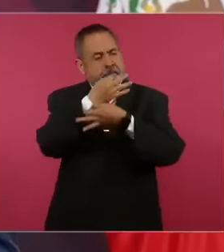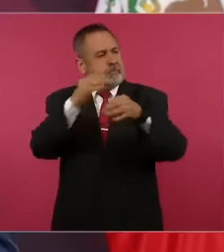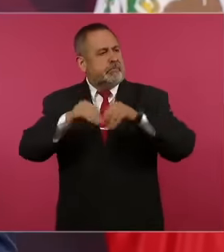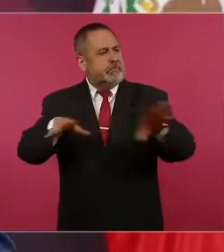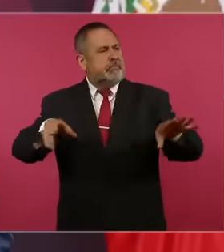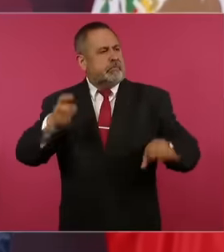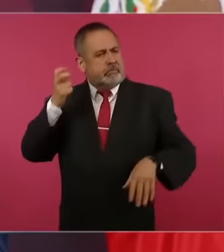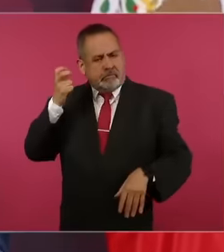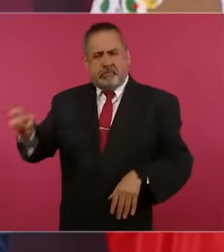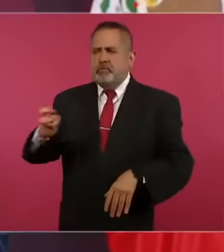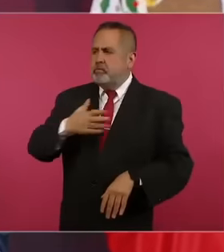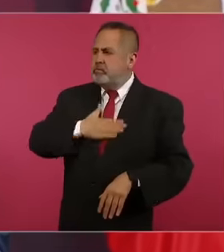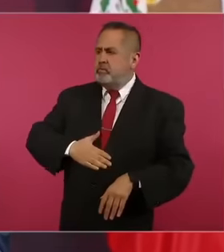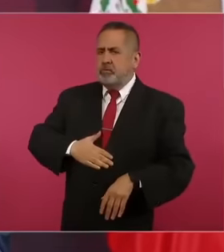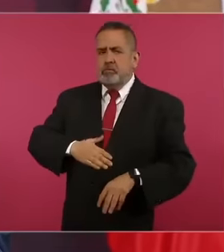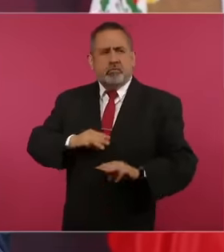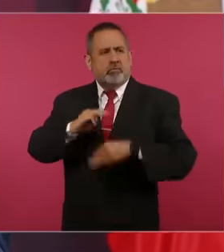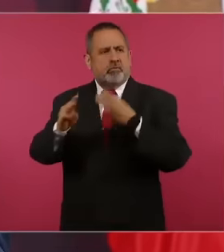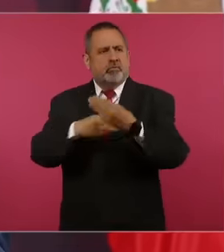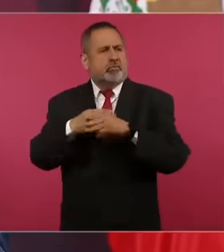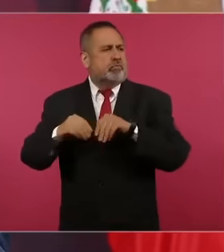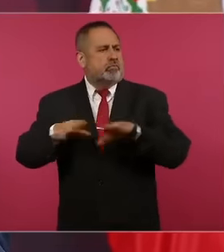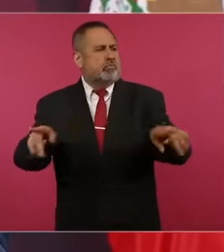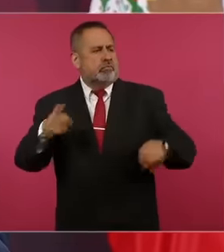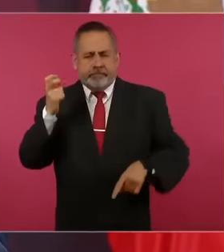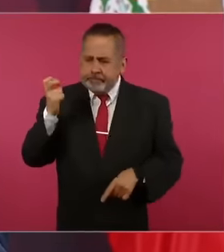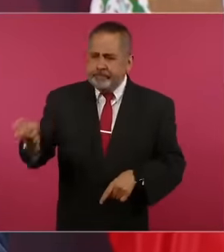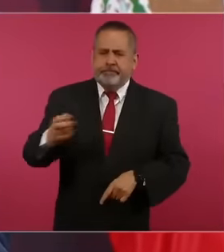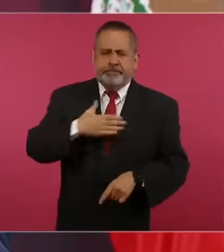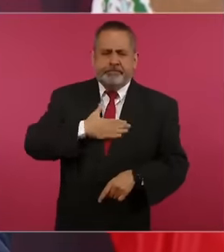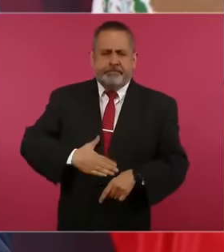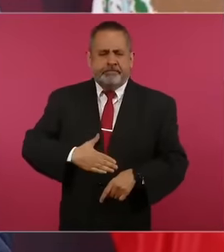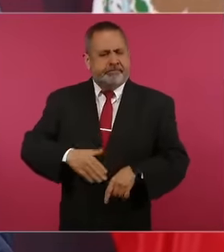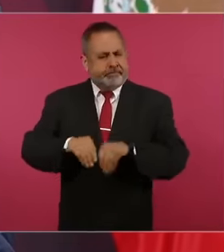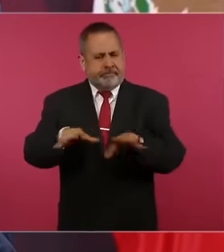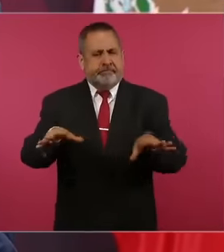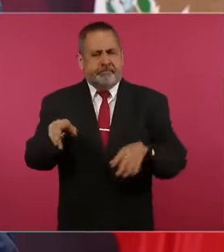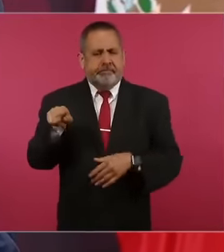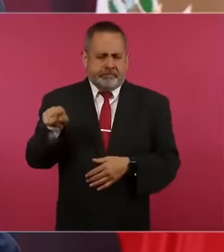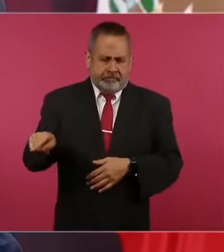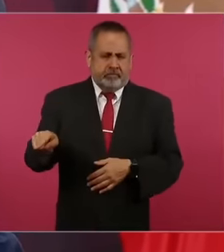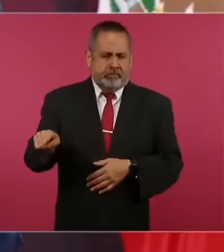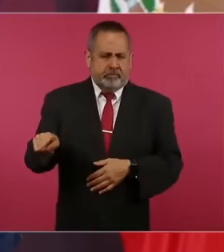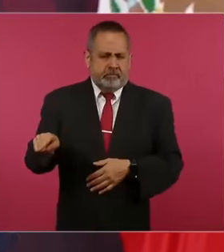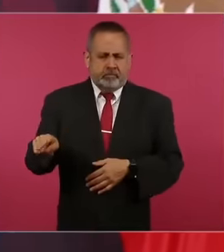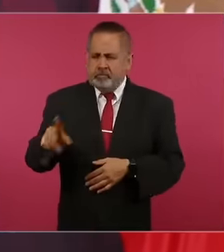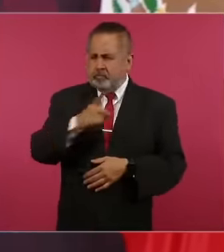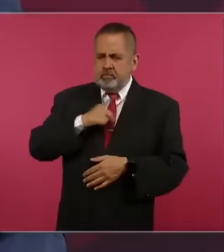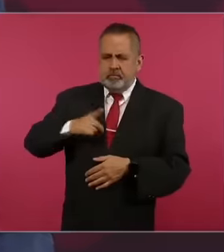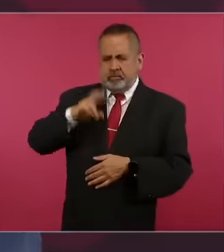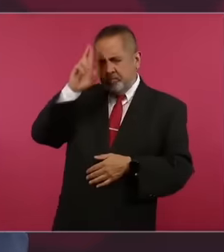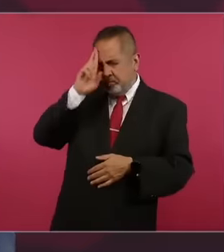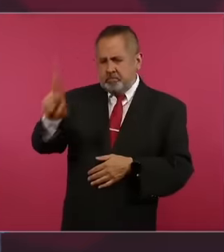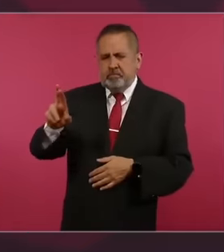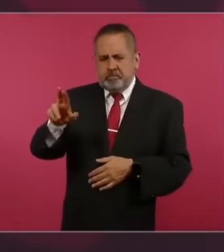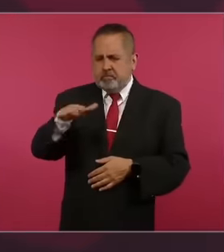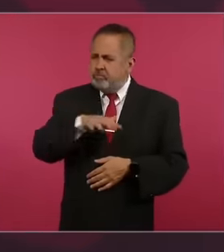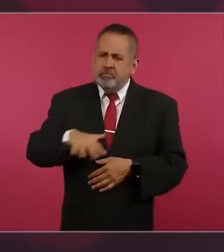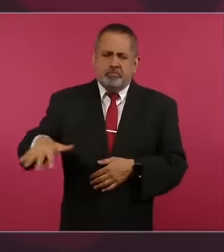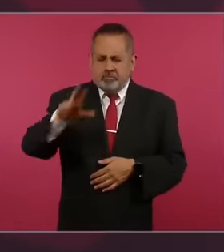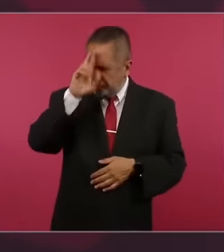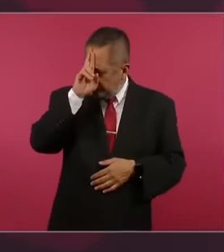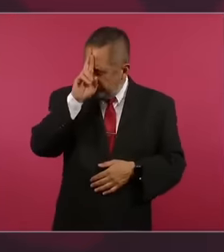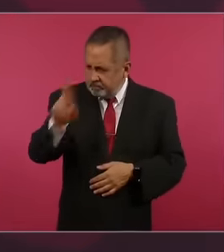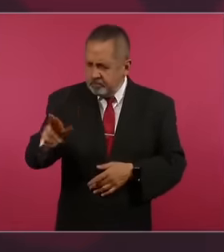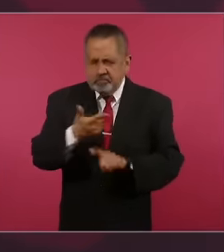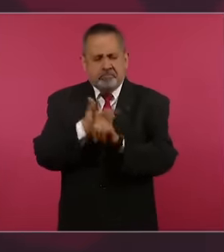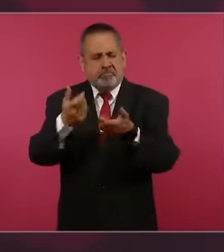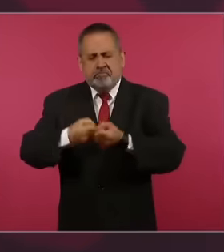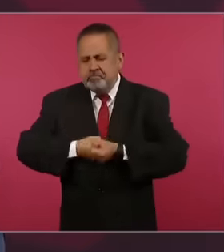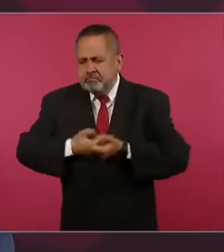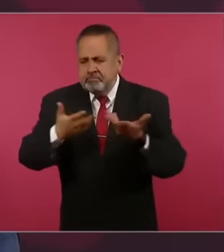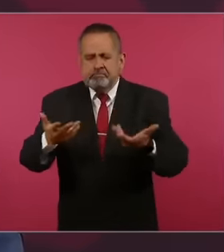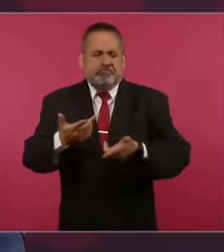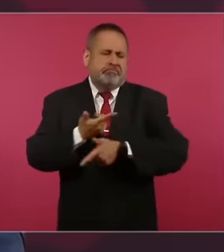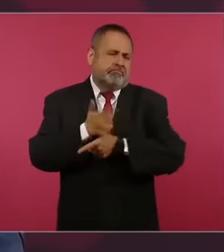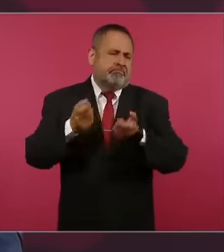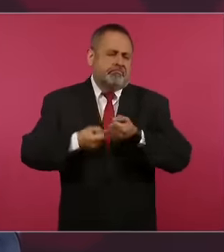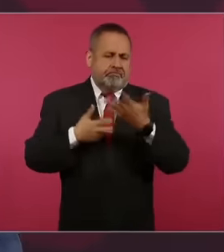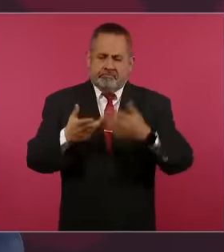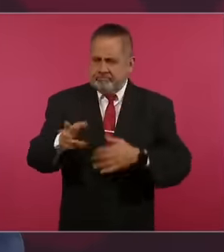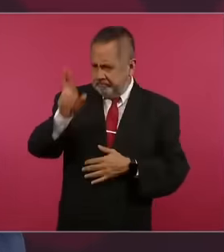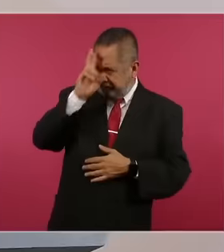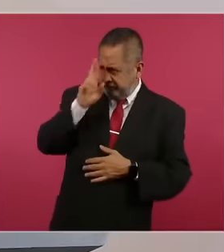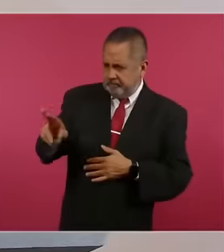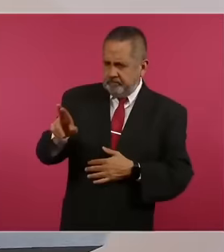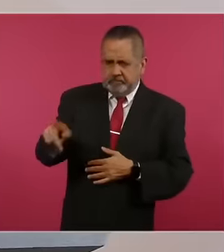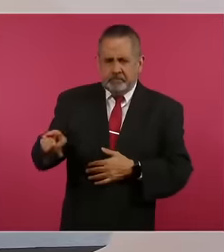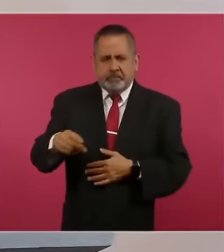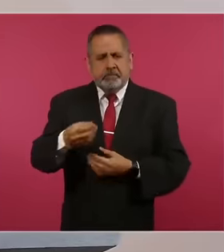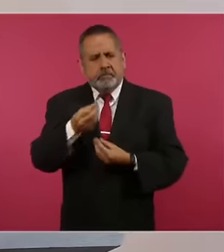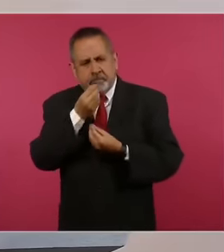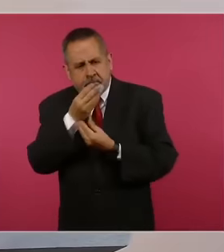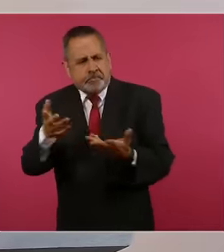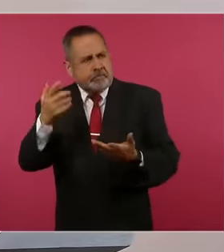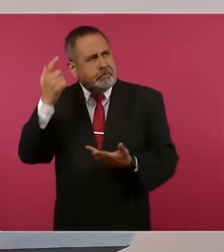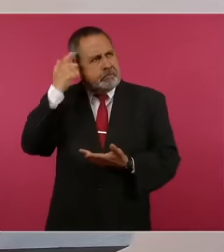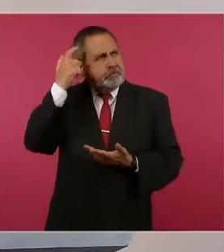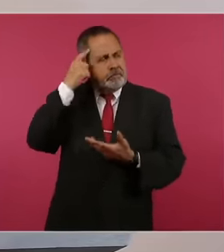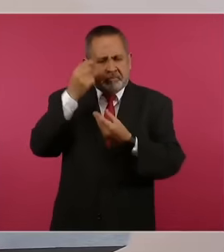to the world that freedom of expression of demonstration is respected freedom of the